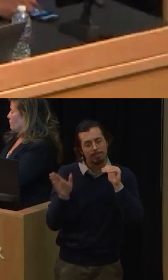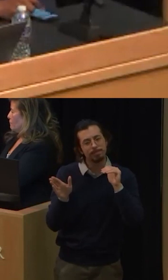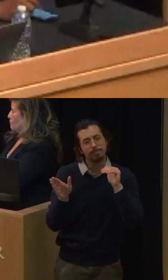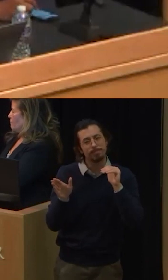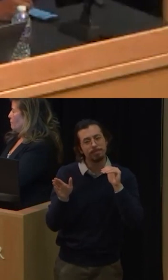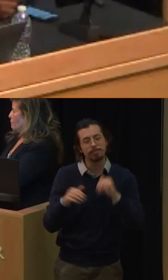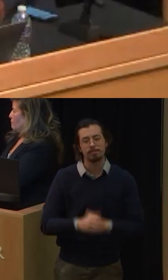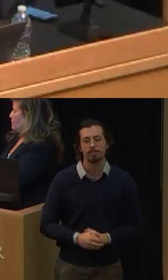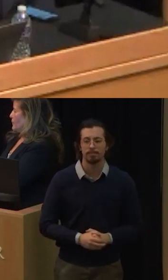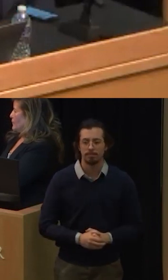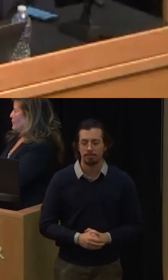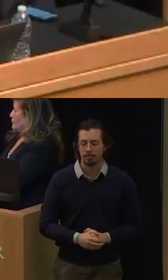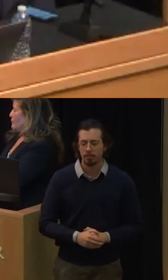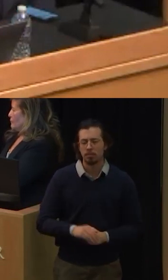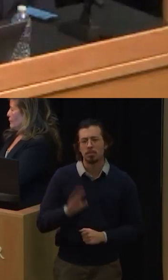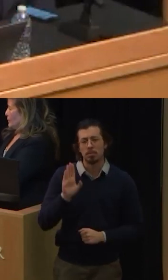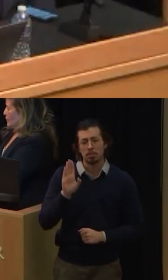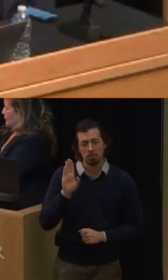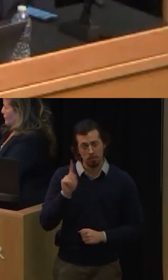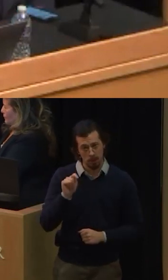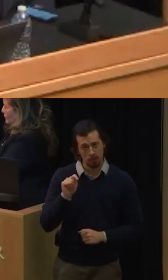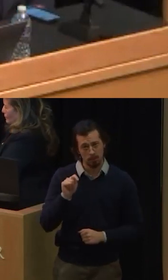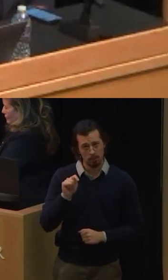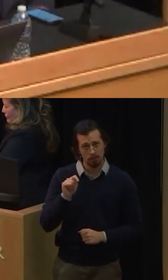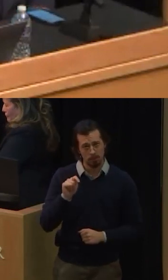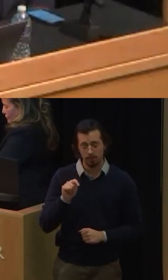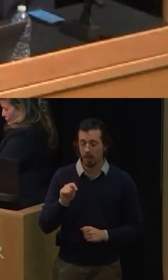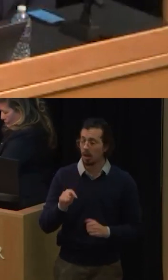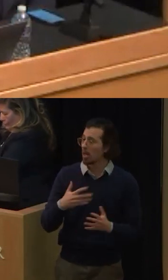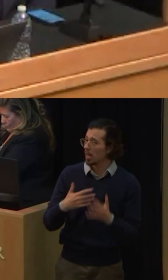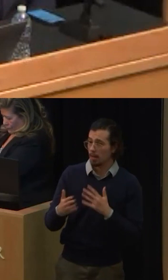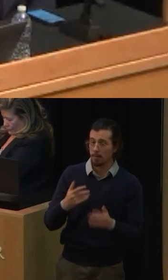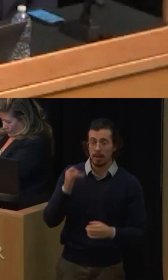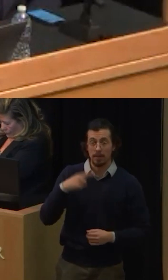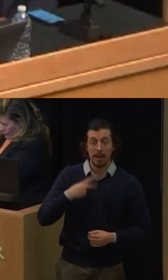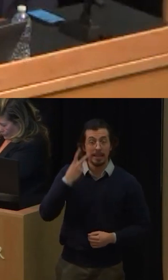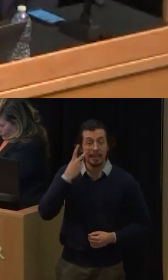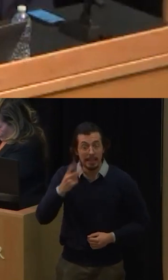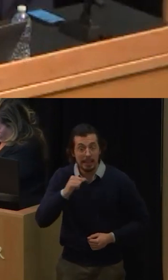disappear, but I do know that while I'm here, and while we are here,